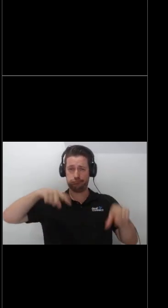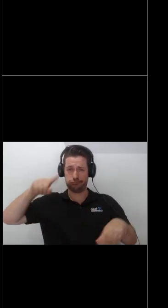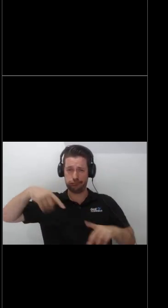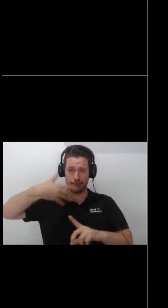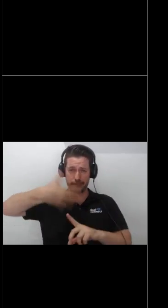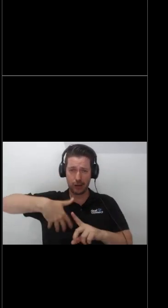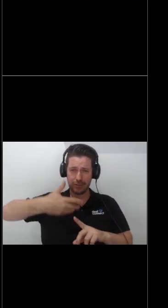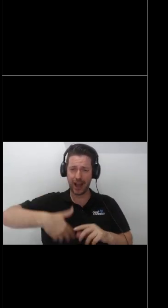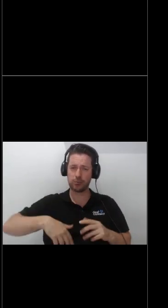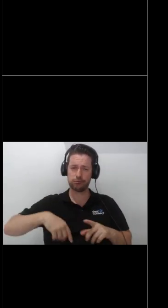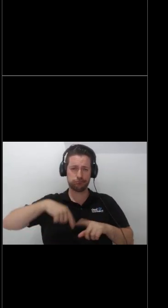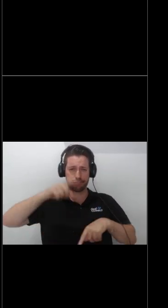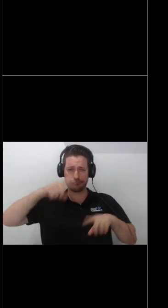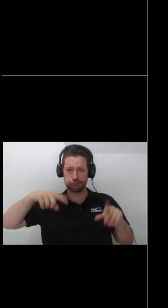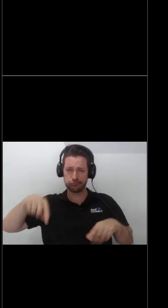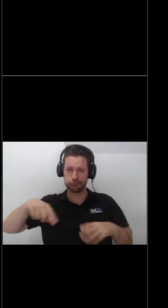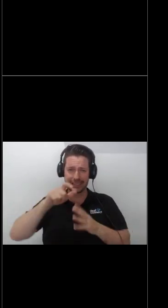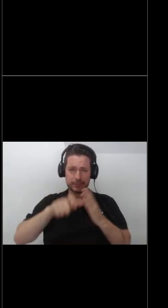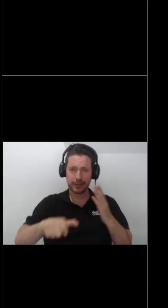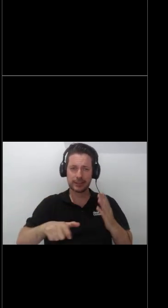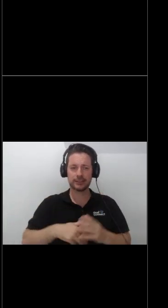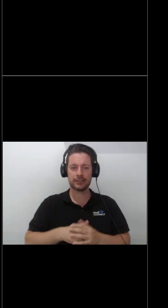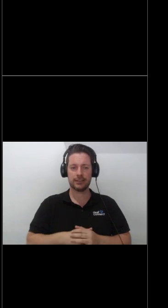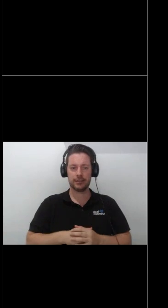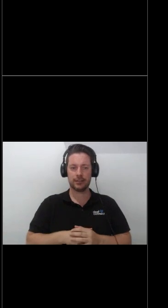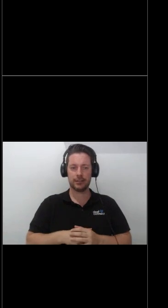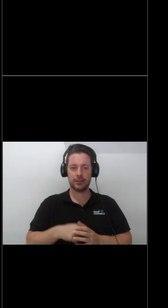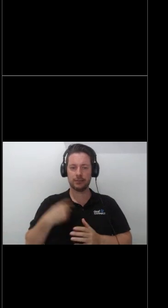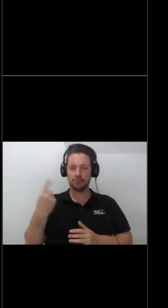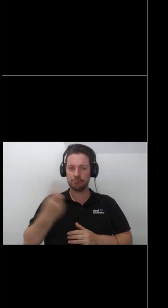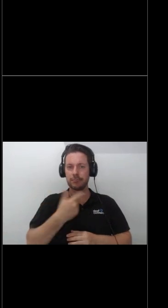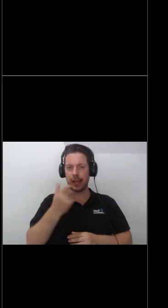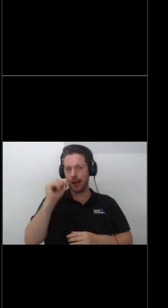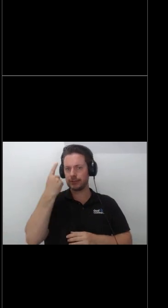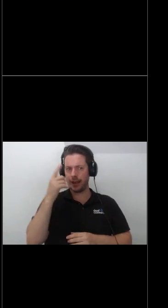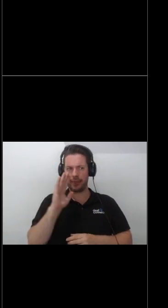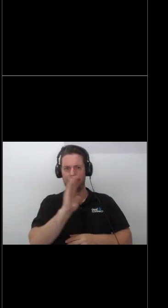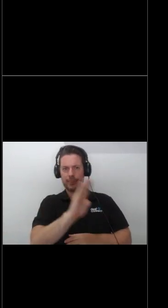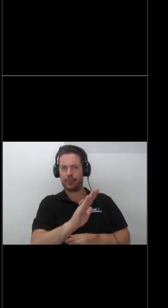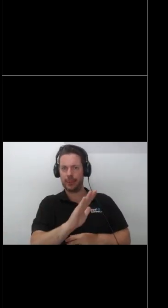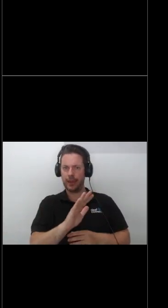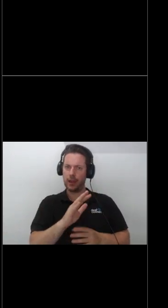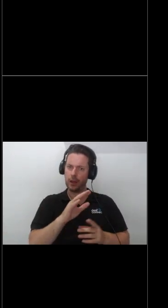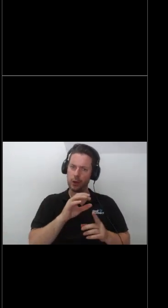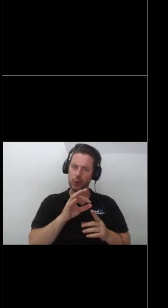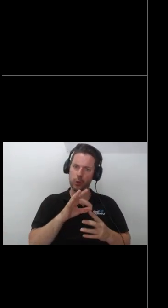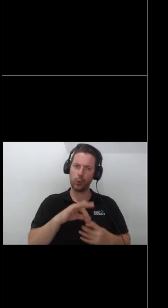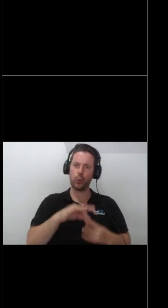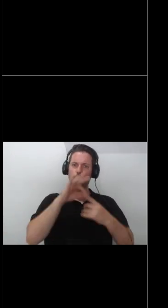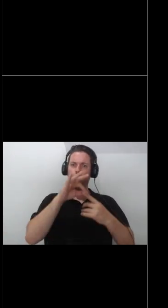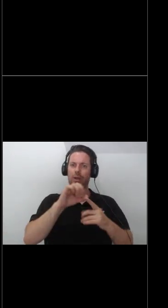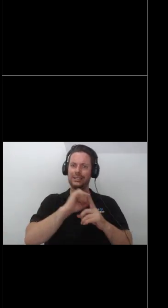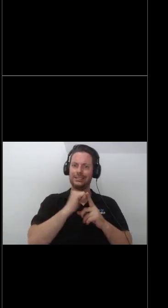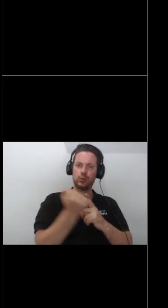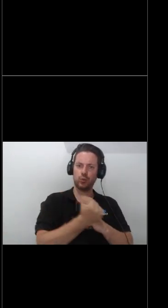and we need to be mindful of those matters to ensure that everyone that's involved